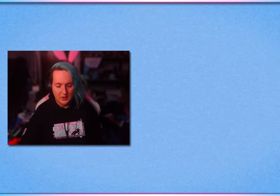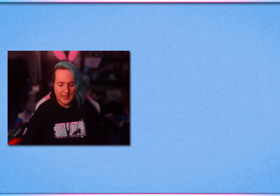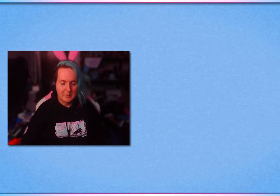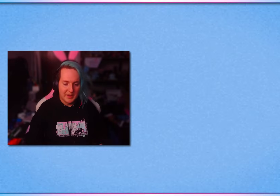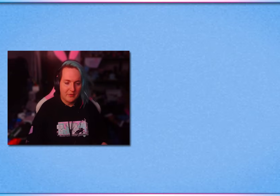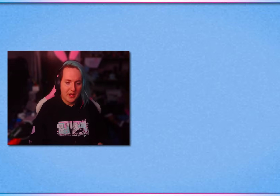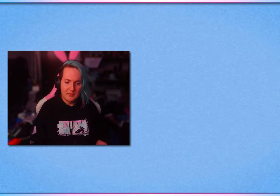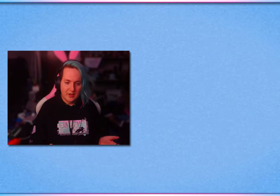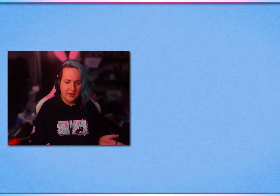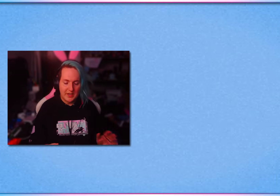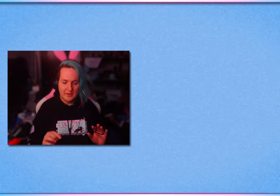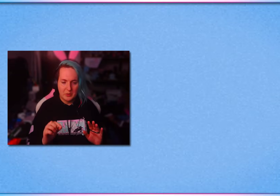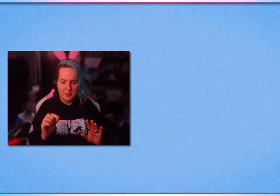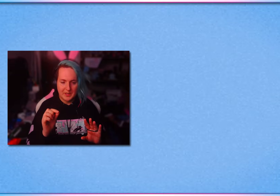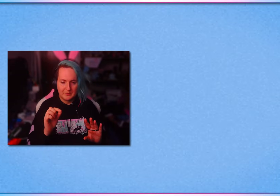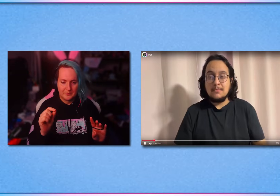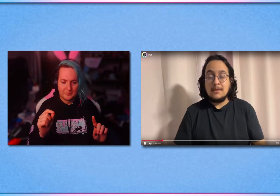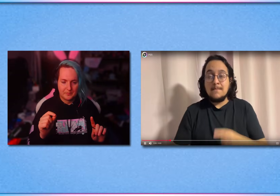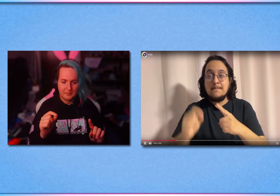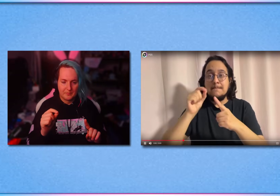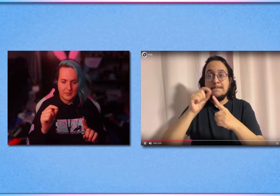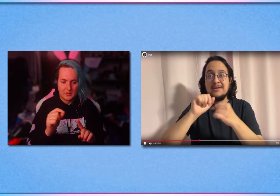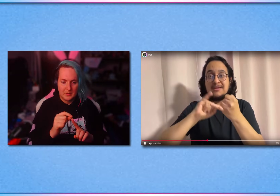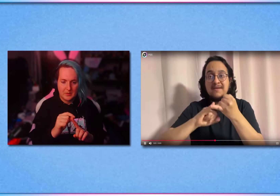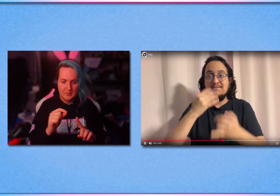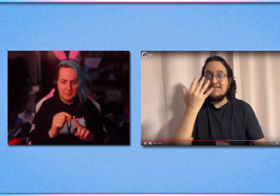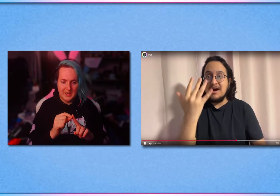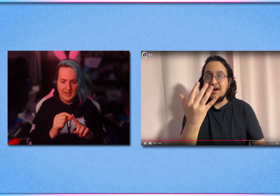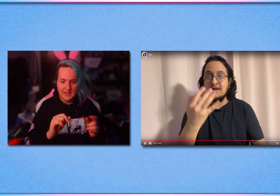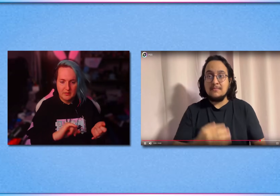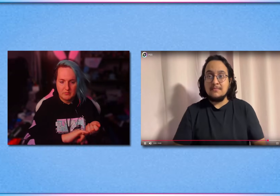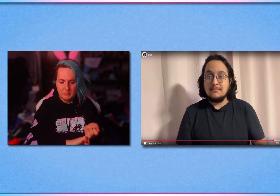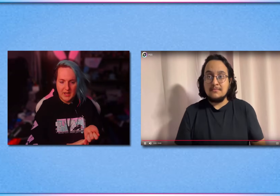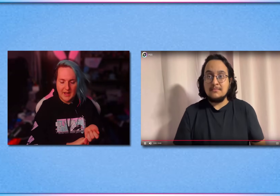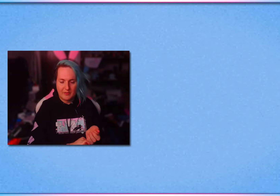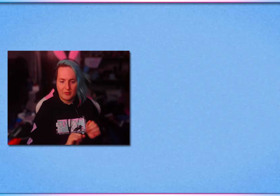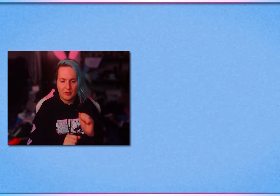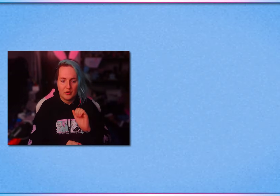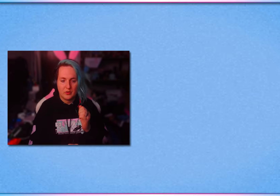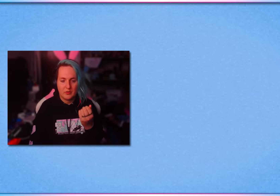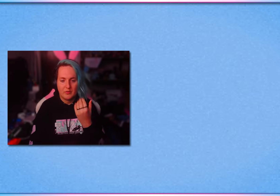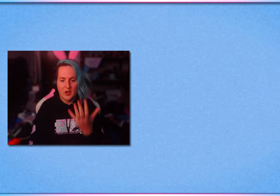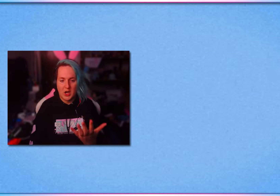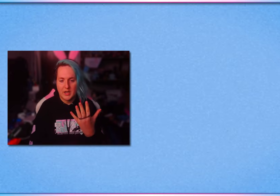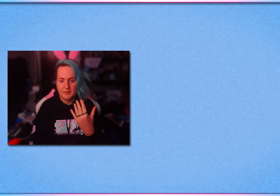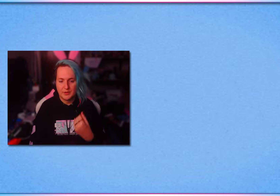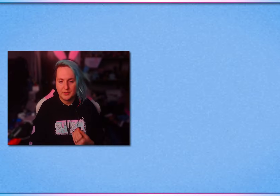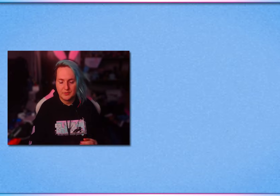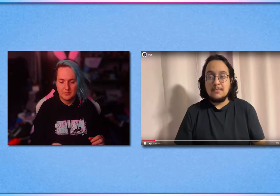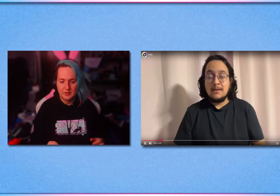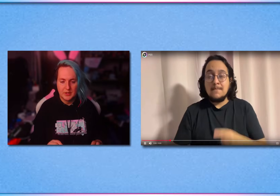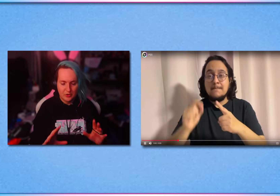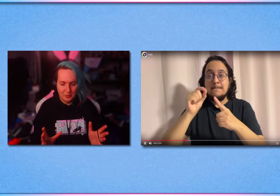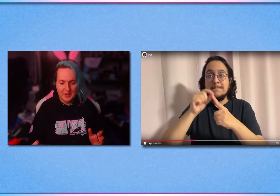Okay, PS5, nice and easy, we're doing P... S... 5.